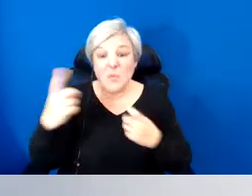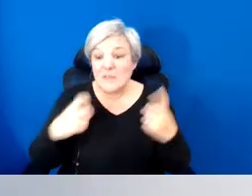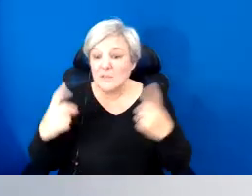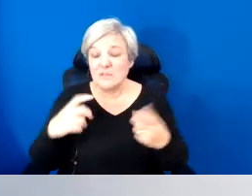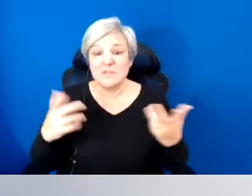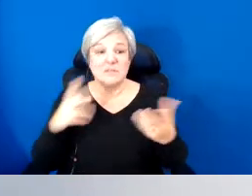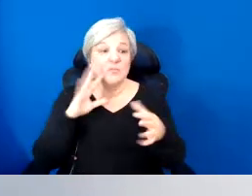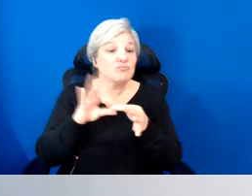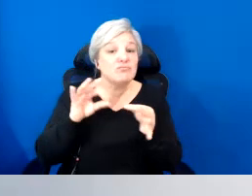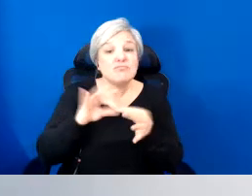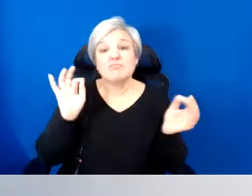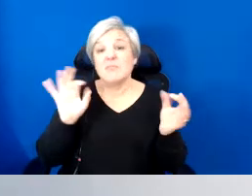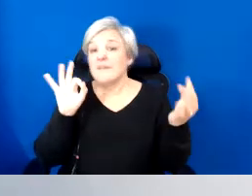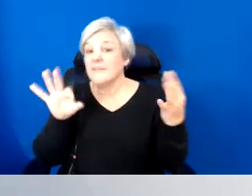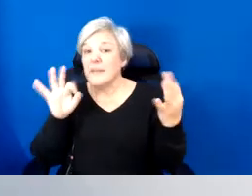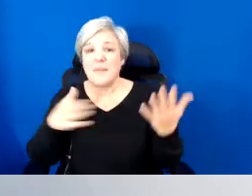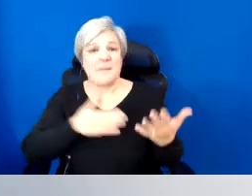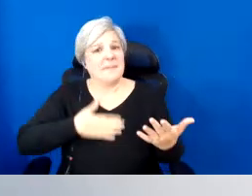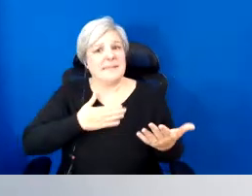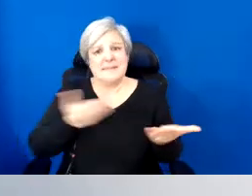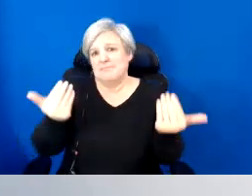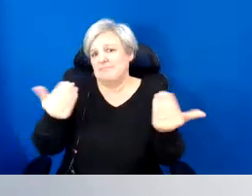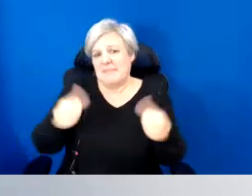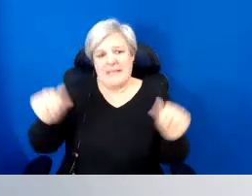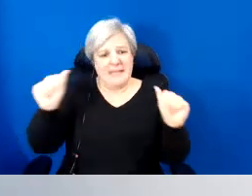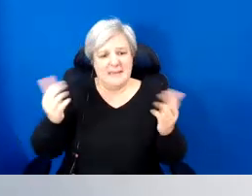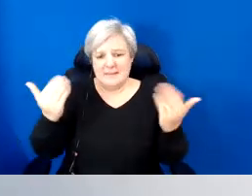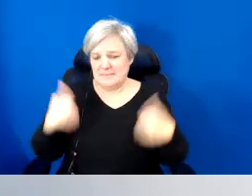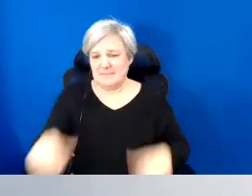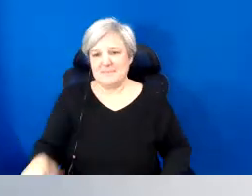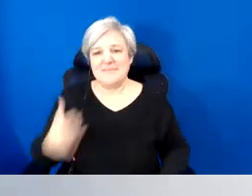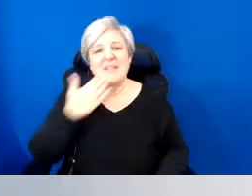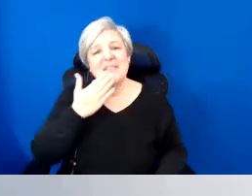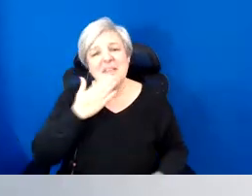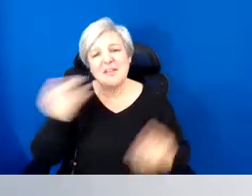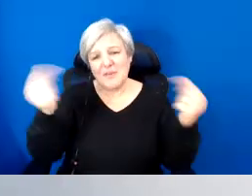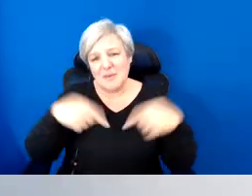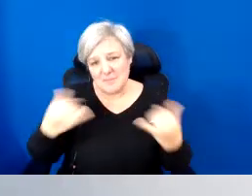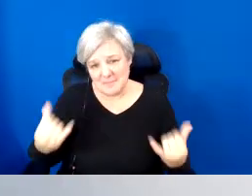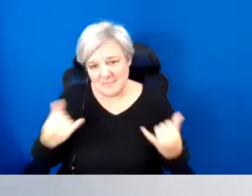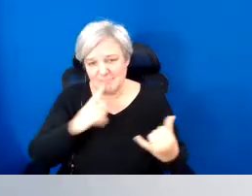or feedback, we'd love to hear from you. Thank you for attending today.